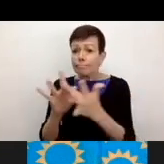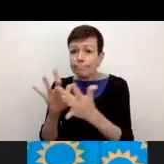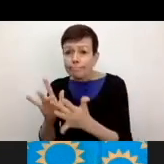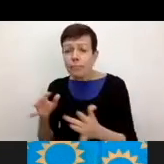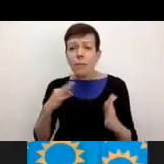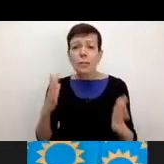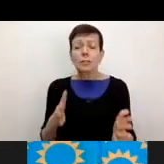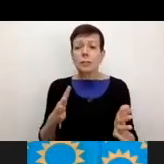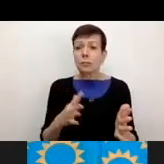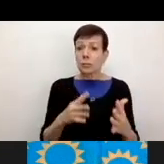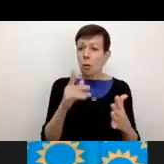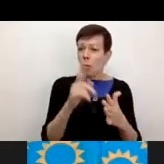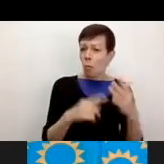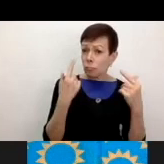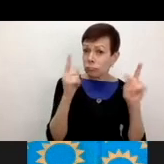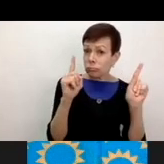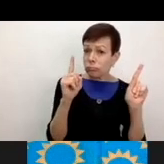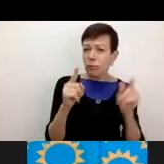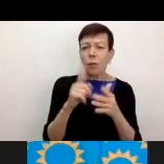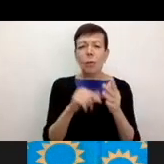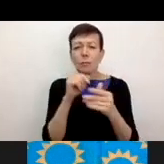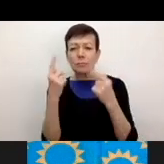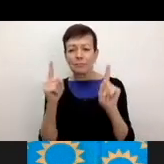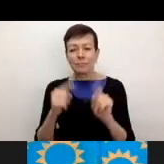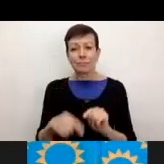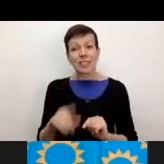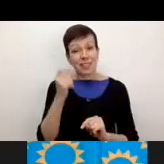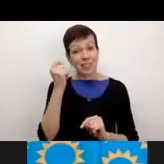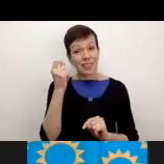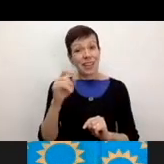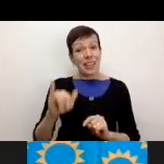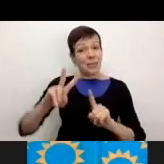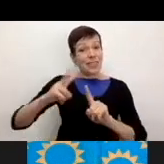This is the second time we've ever done the survey, so we’ve learned quite a bit each time.